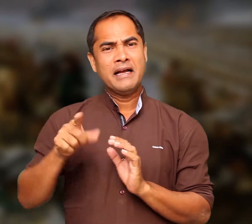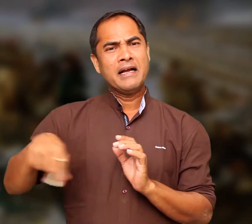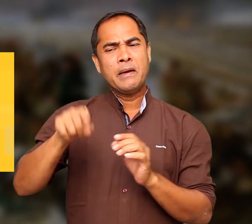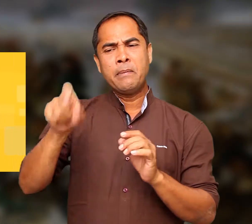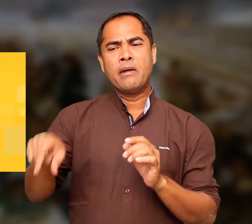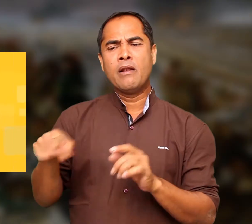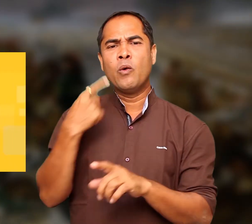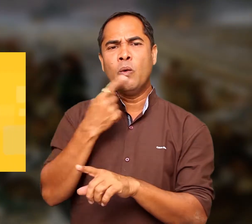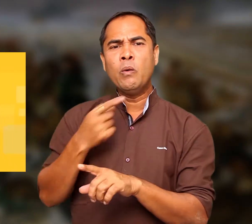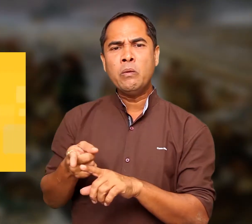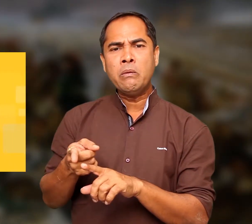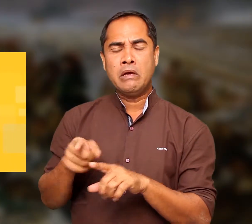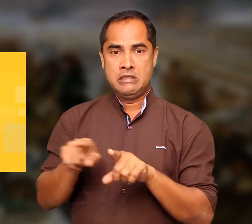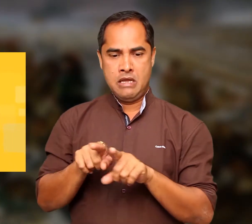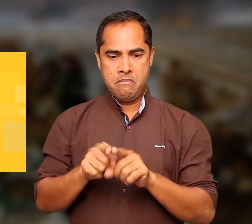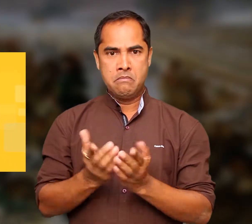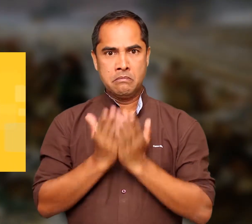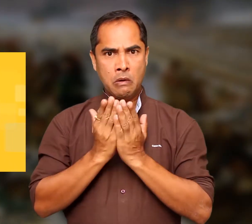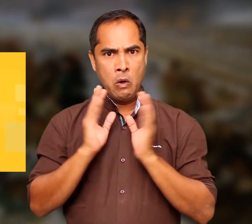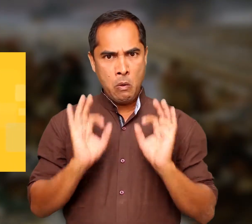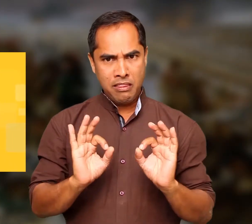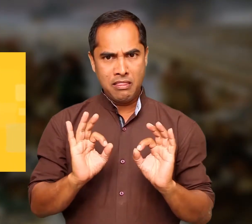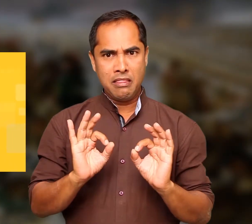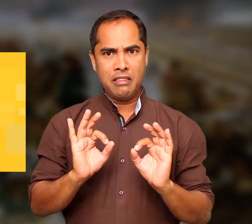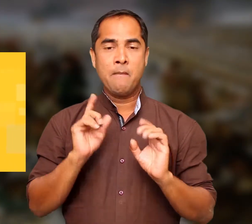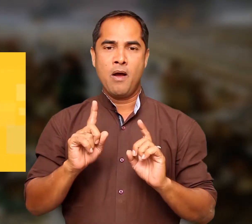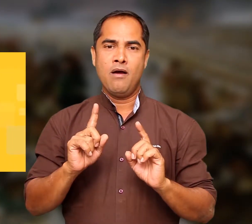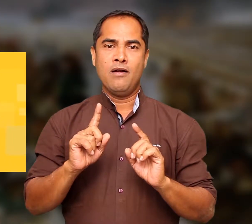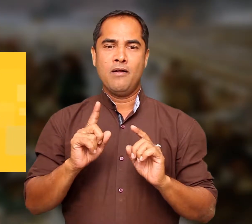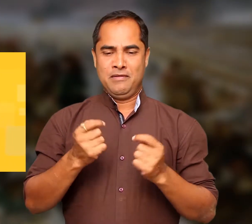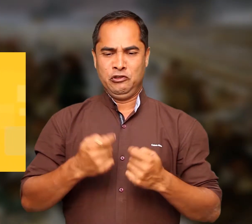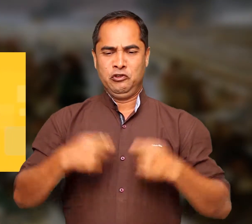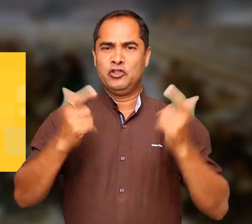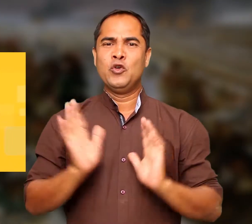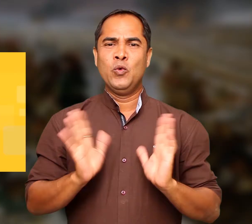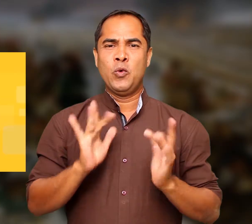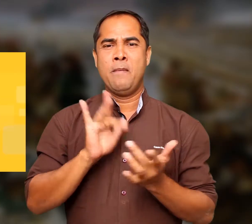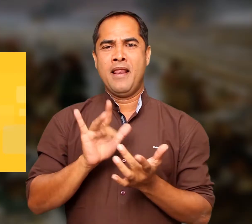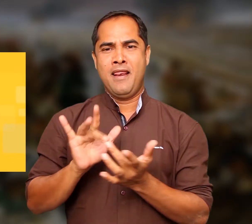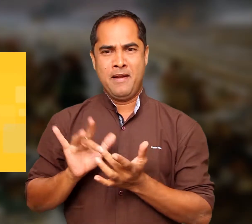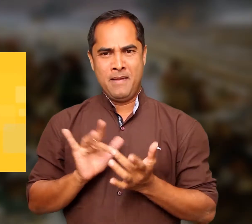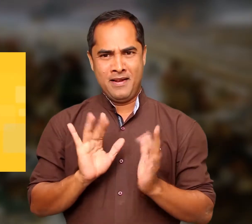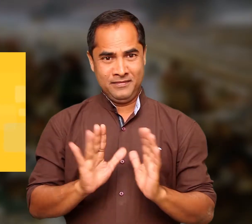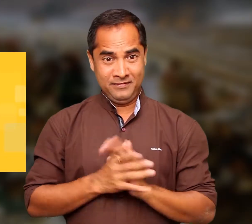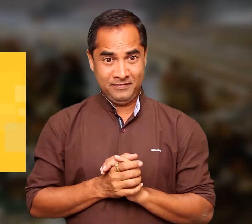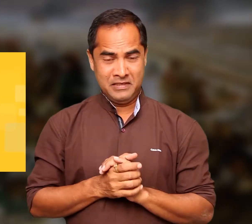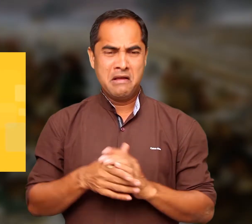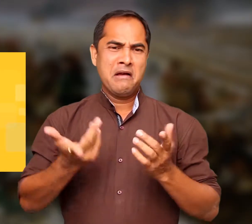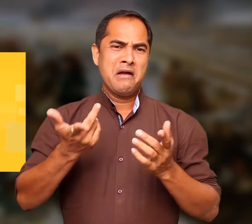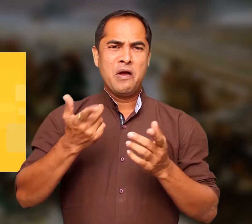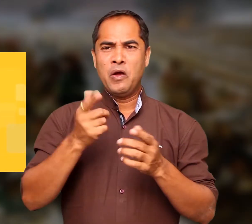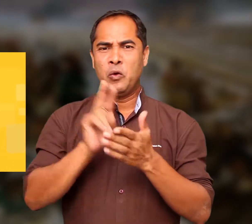people belonged to the educated middle class - the elite professors